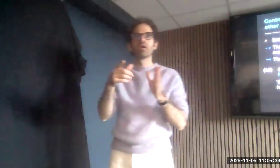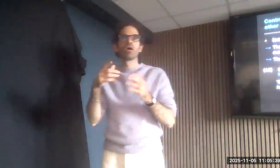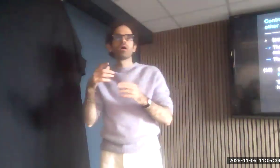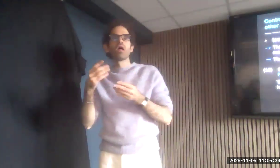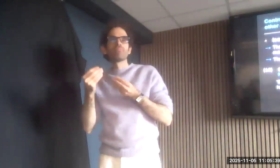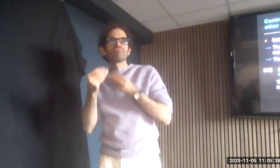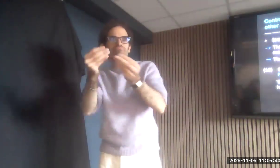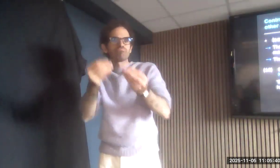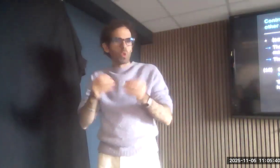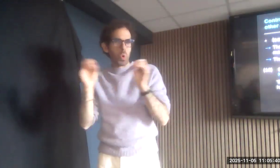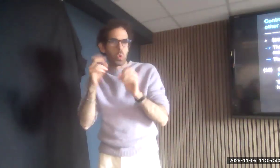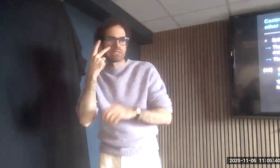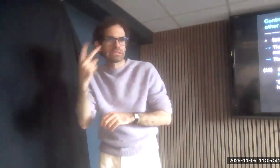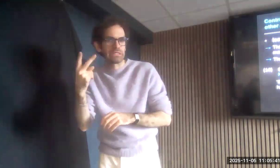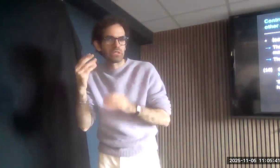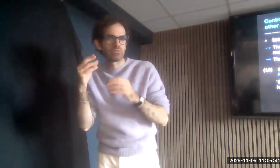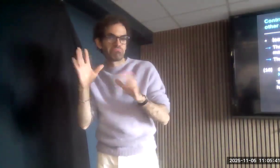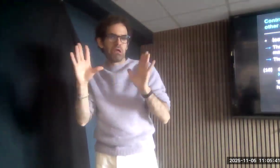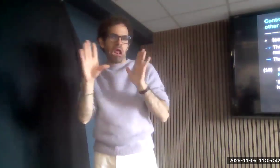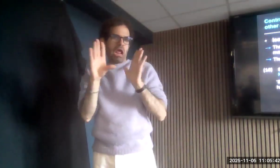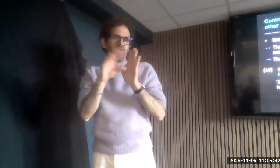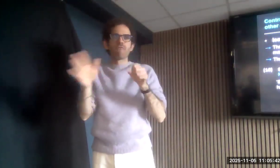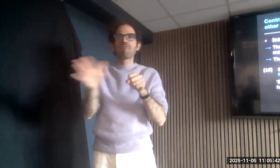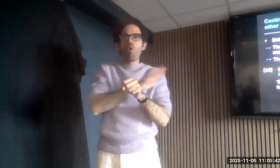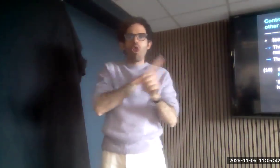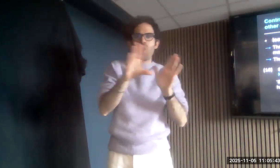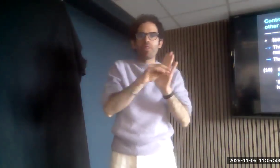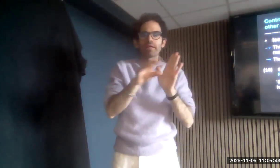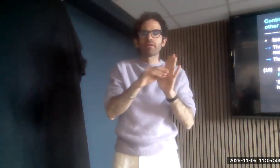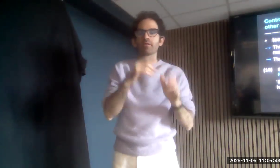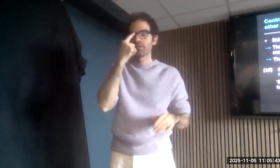So we can see the iconic